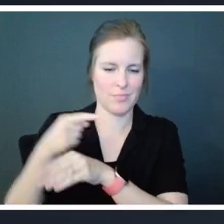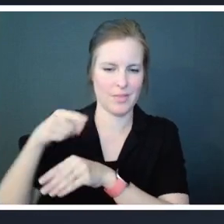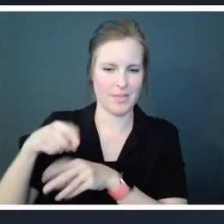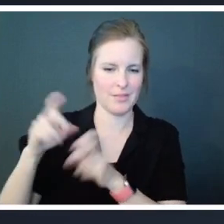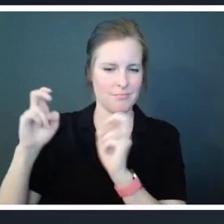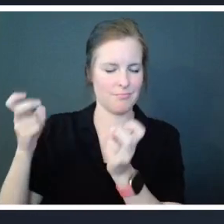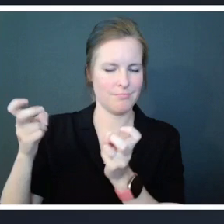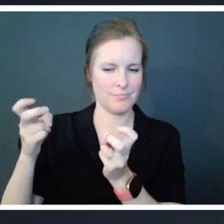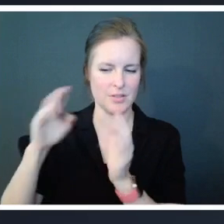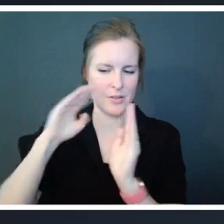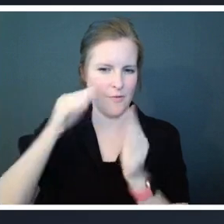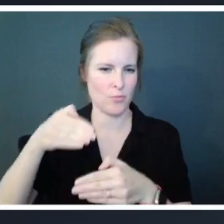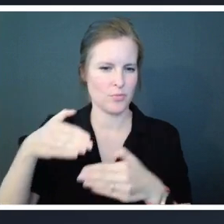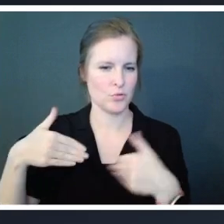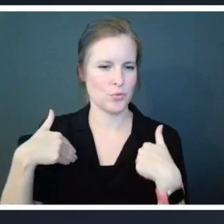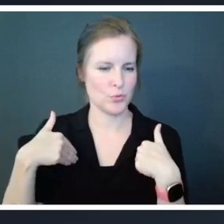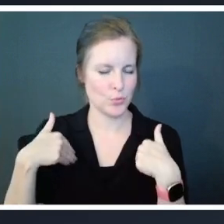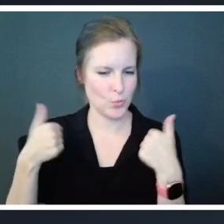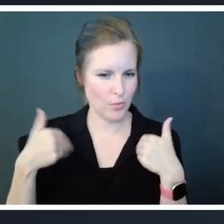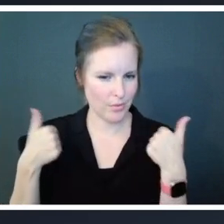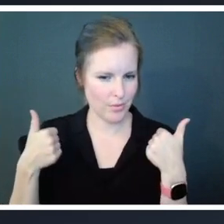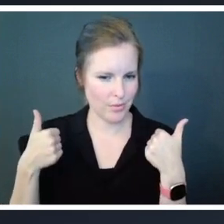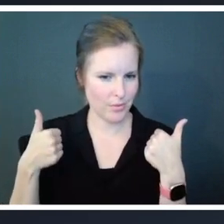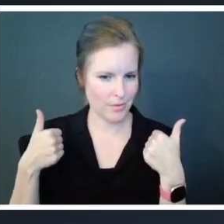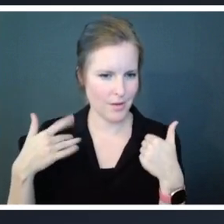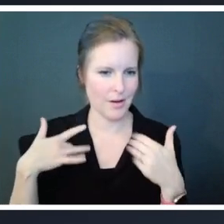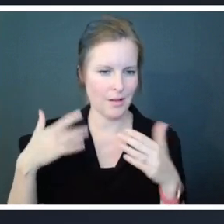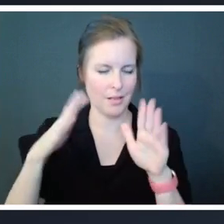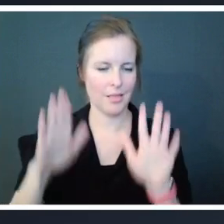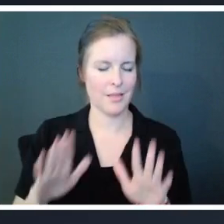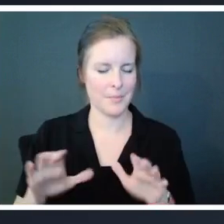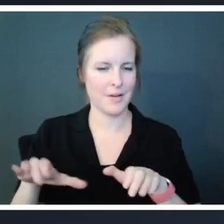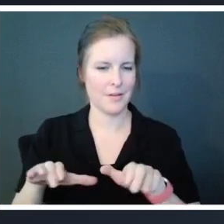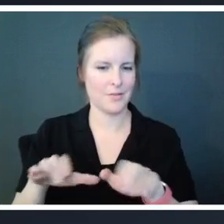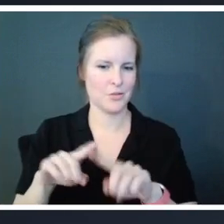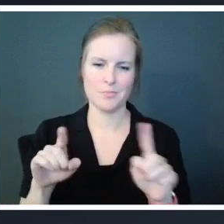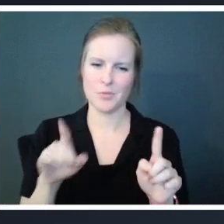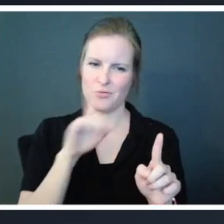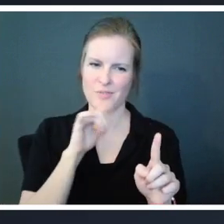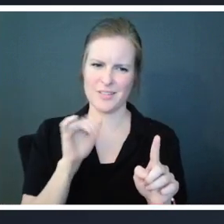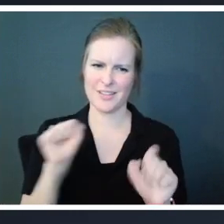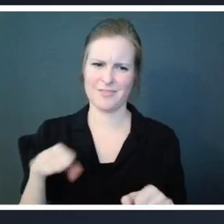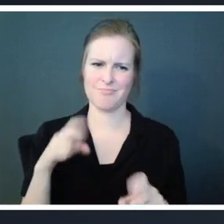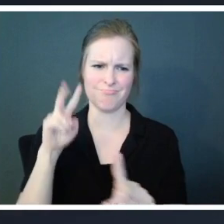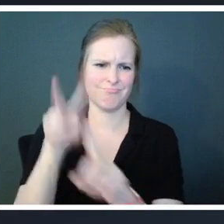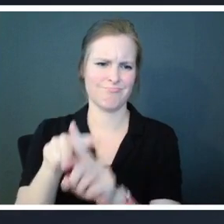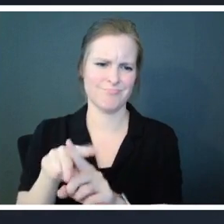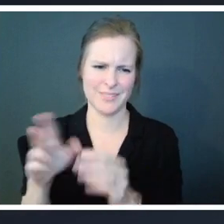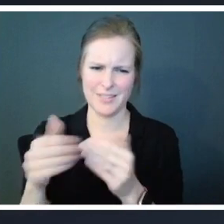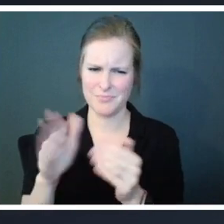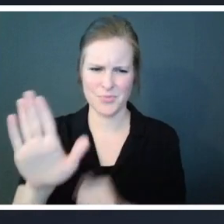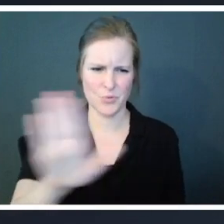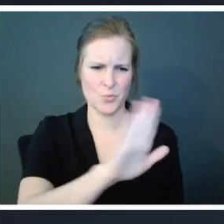the things that we've been talking about can touch on folks of all ages. You know, Alison, you spoke